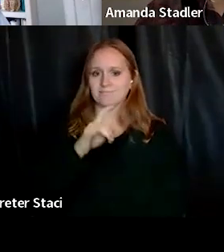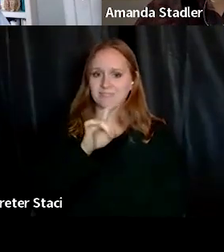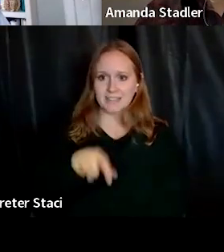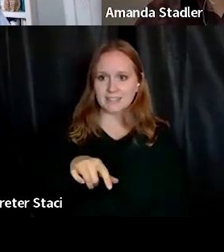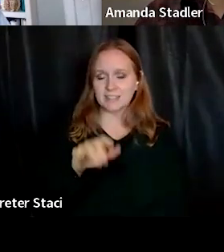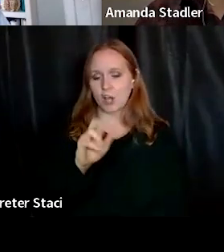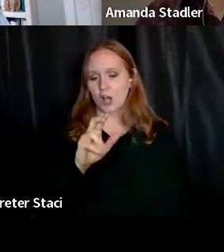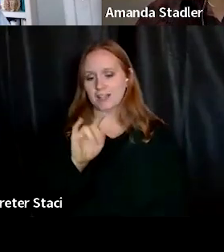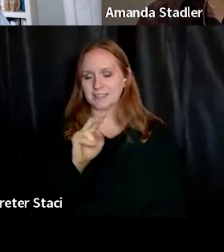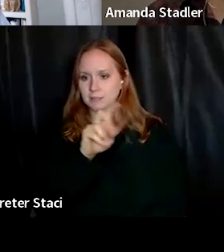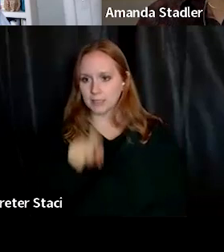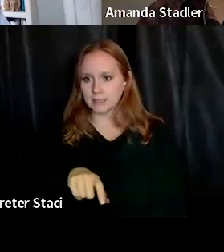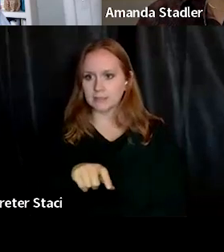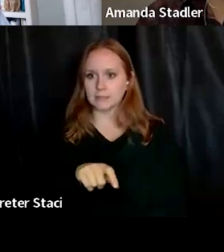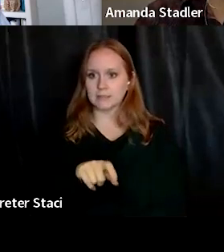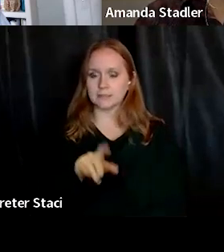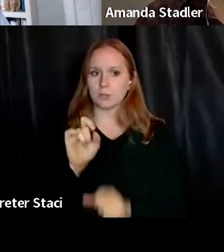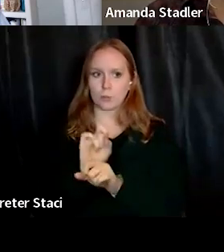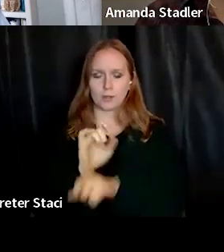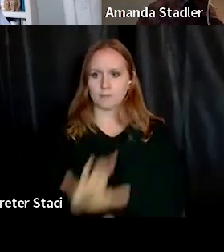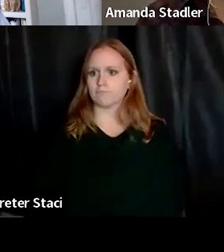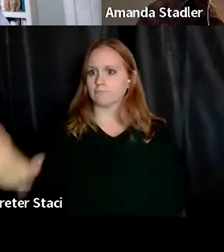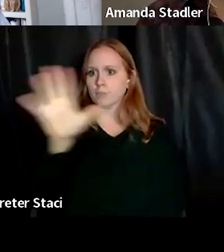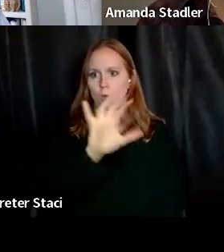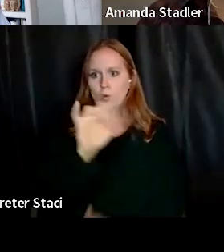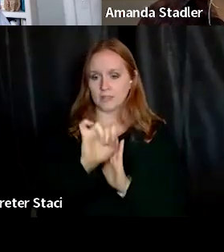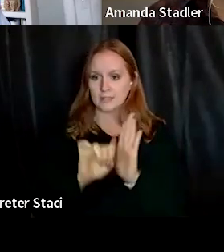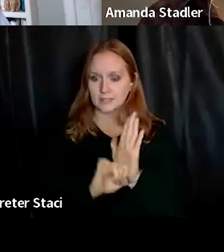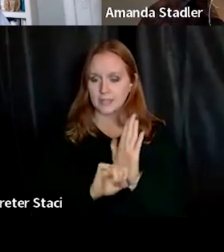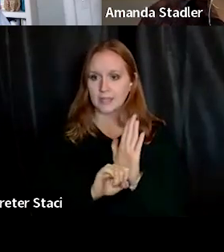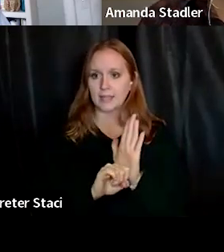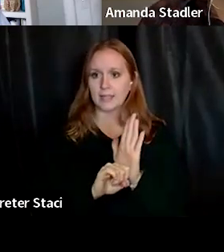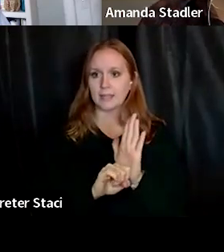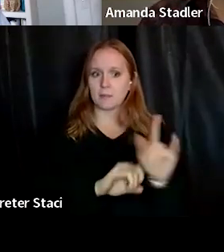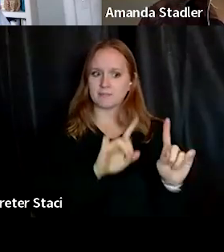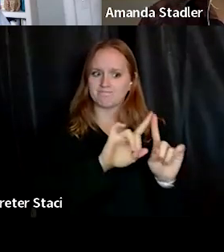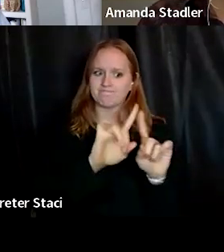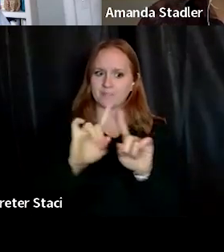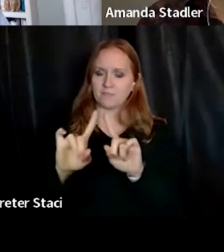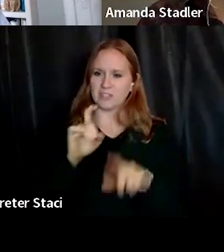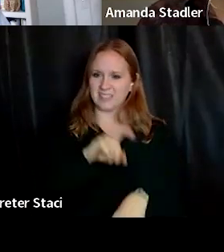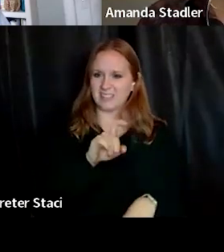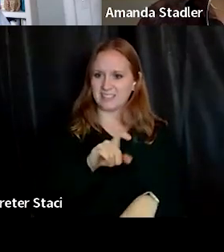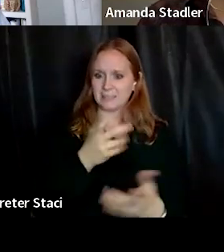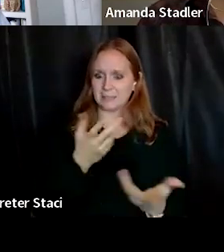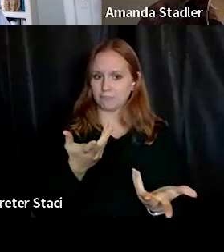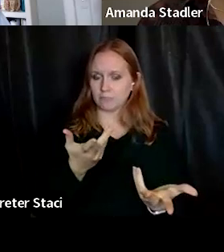in communities all over the state that may have very different needs and very different belief systems